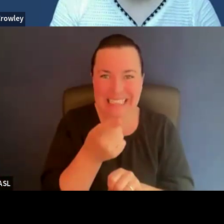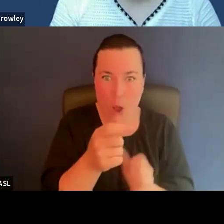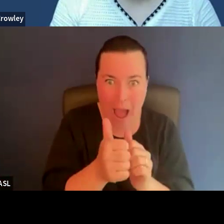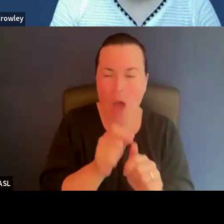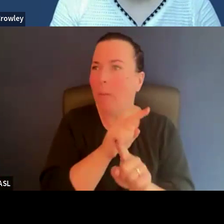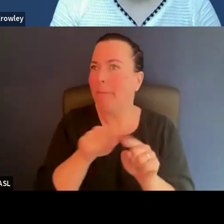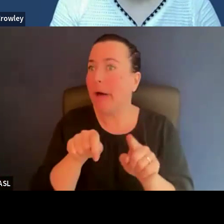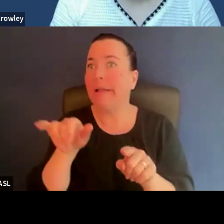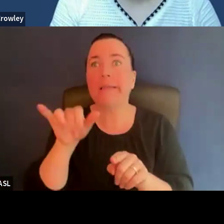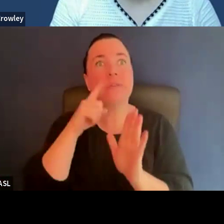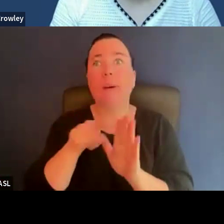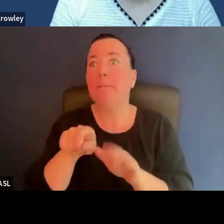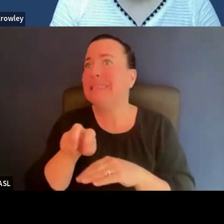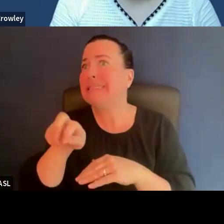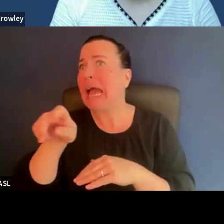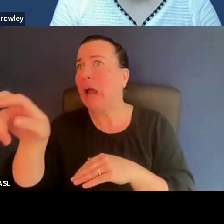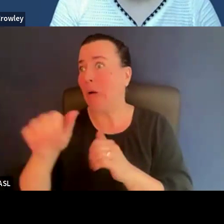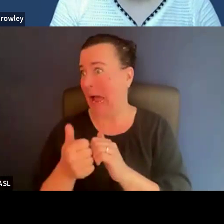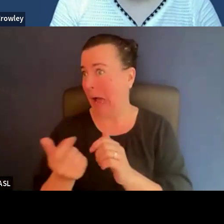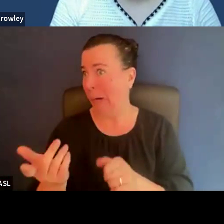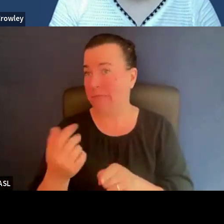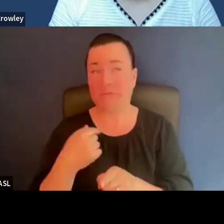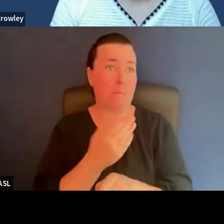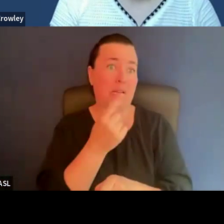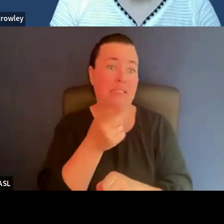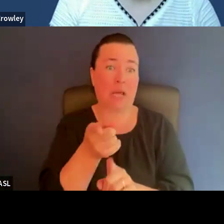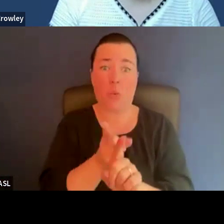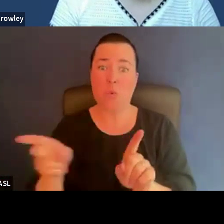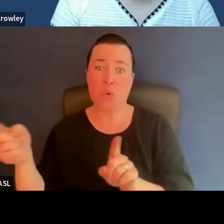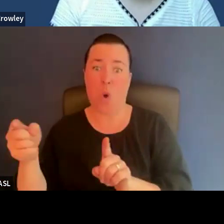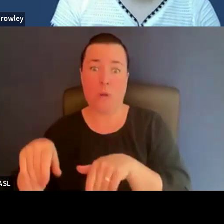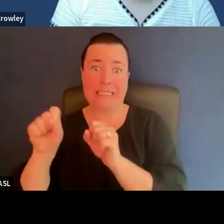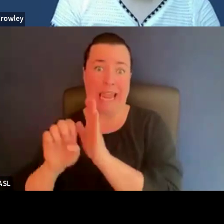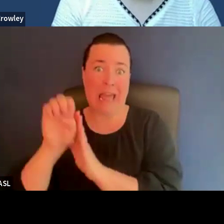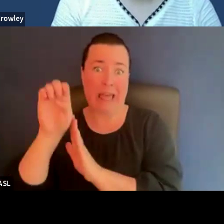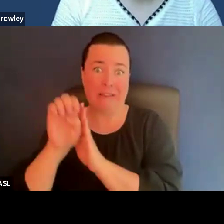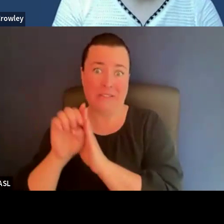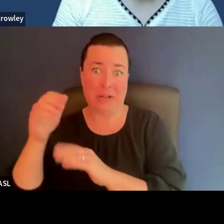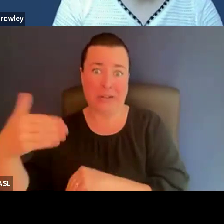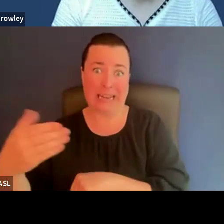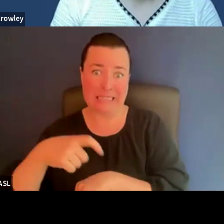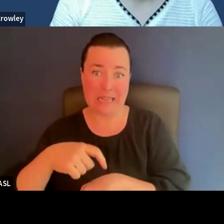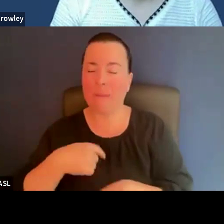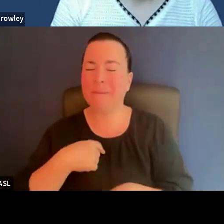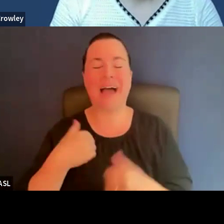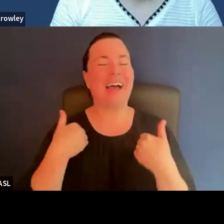that maybe you can take the elevator next time, but I don't have definitive answers like that.